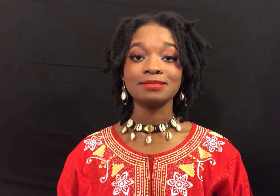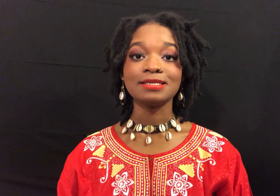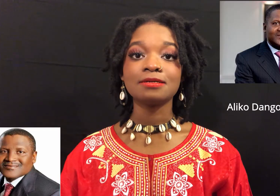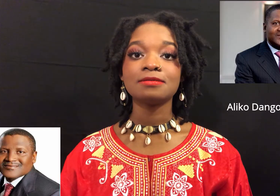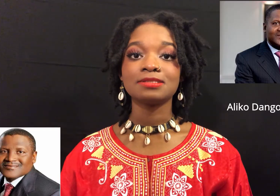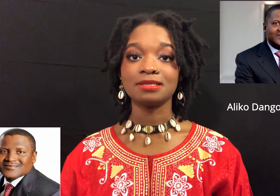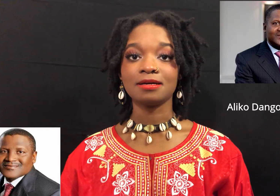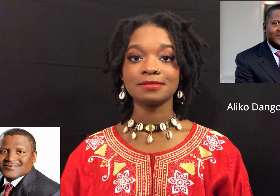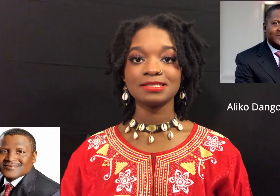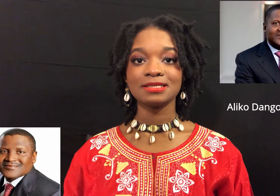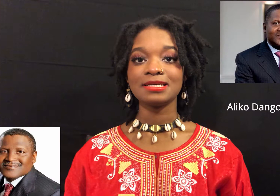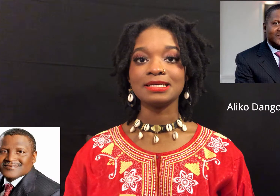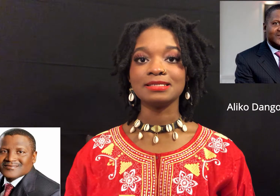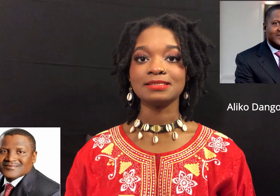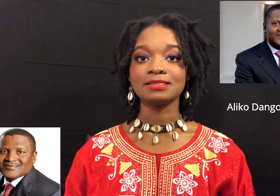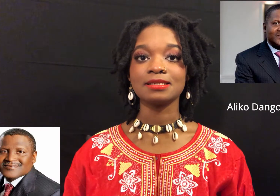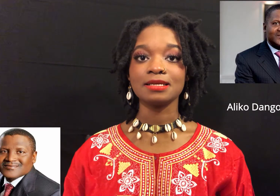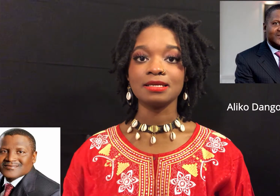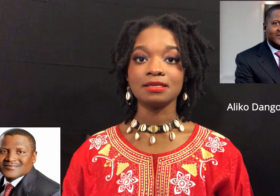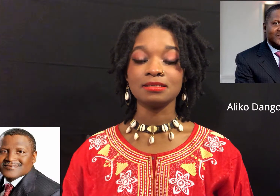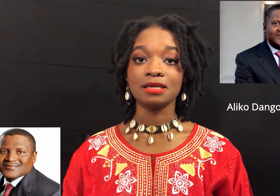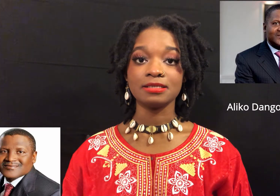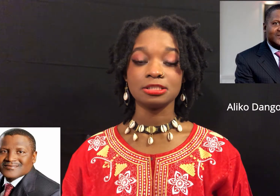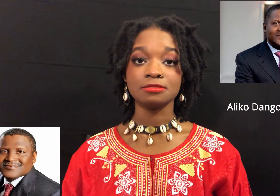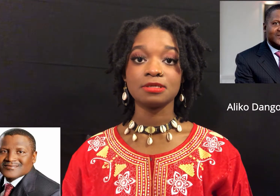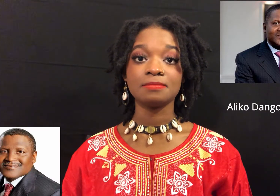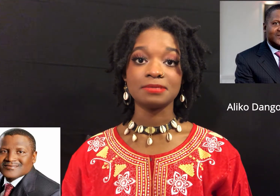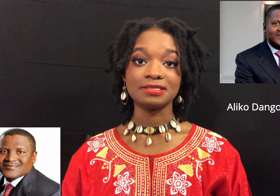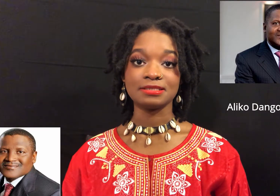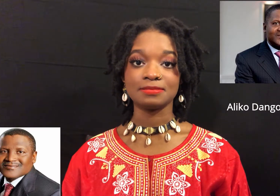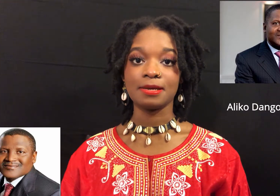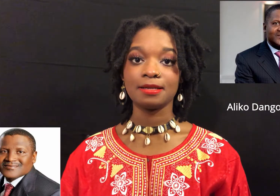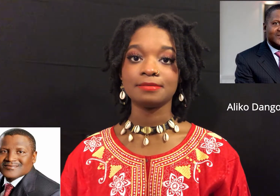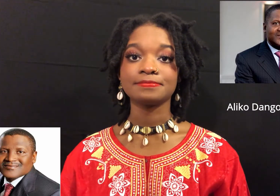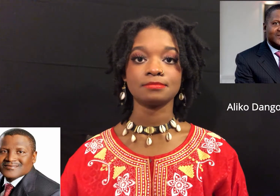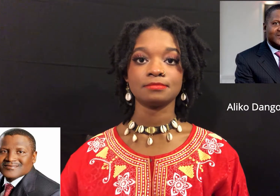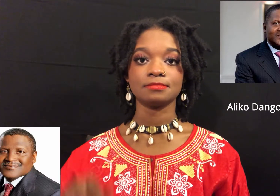Aliko Dangote is a Nigerian businessman.